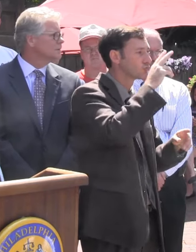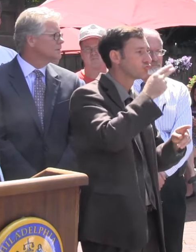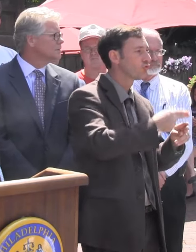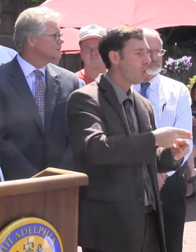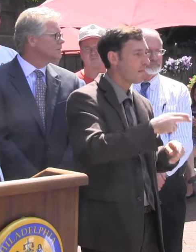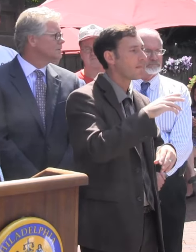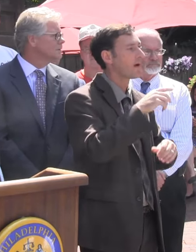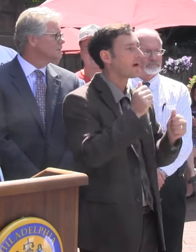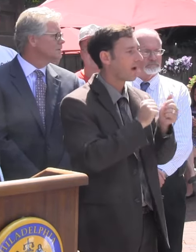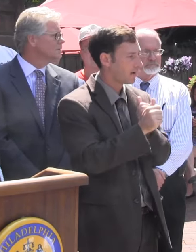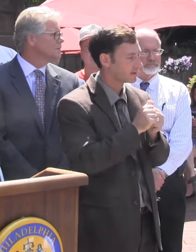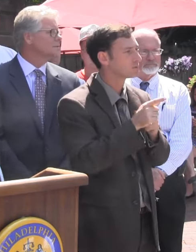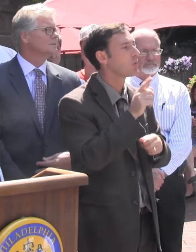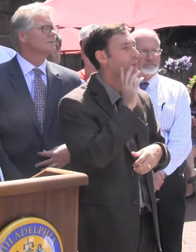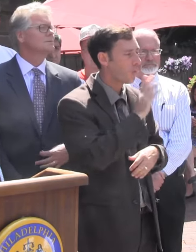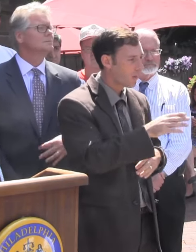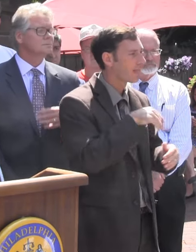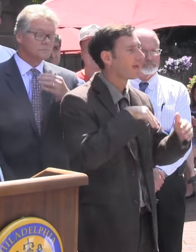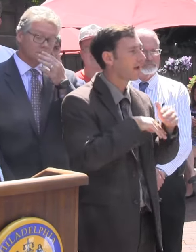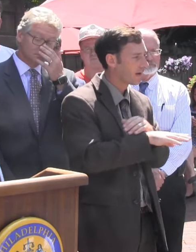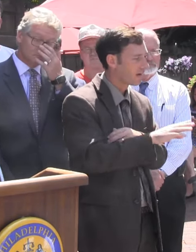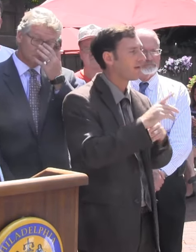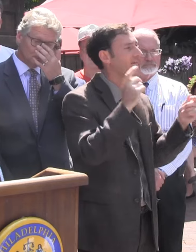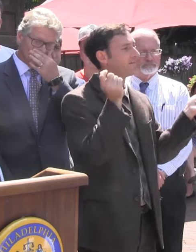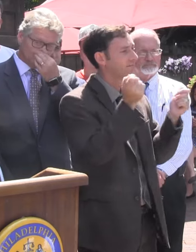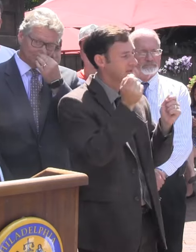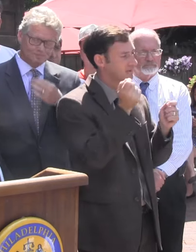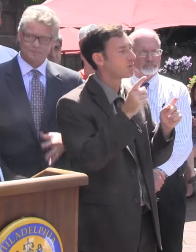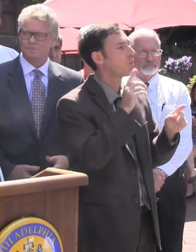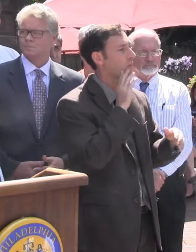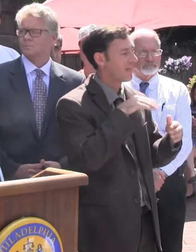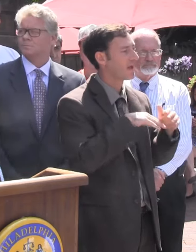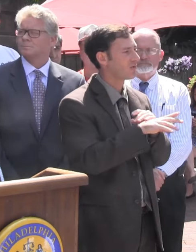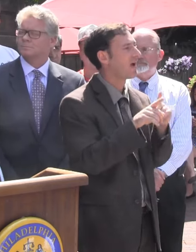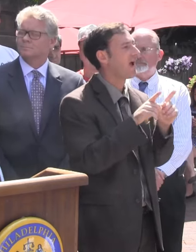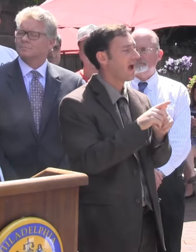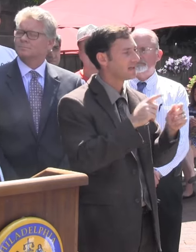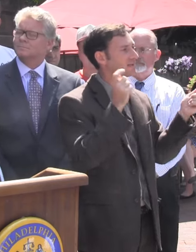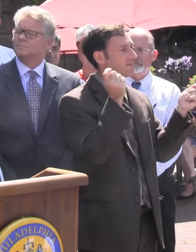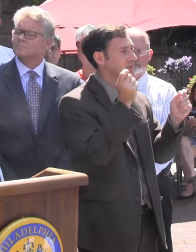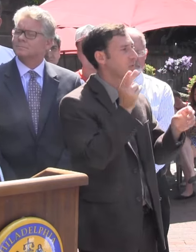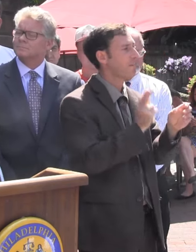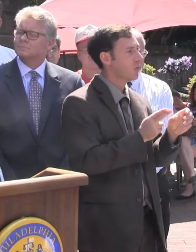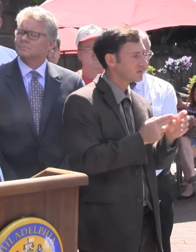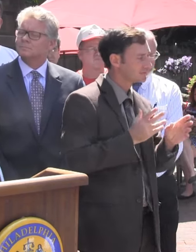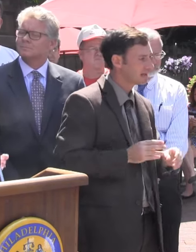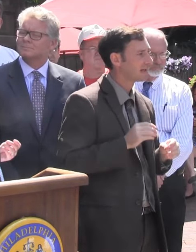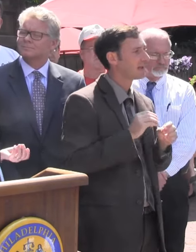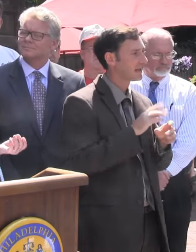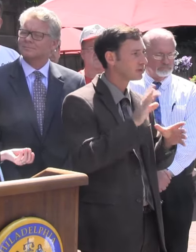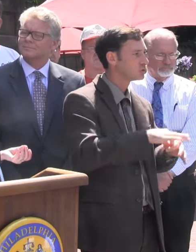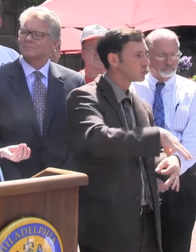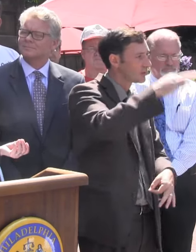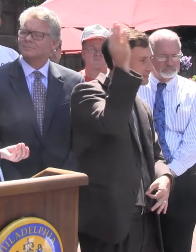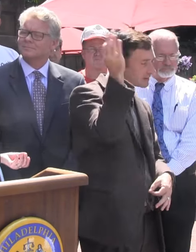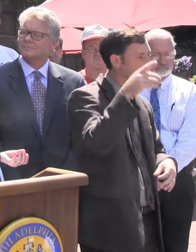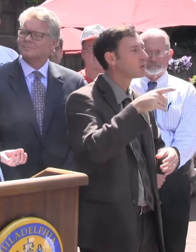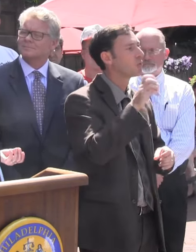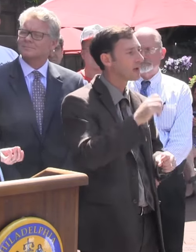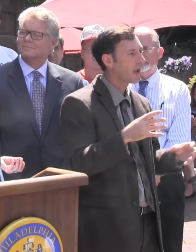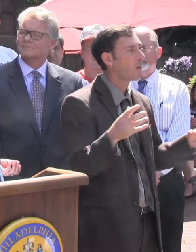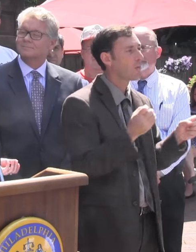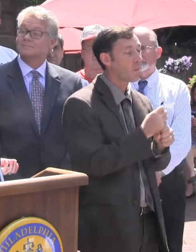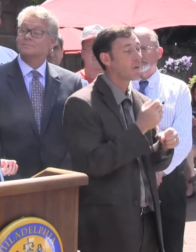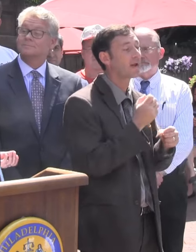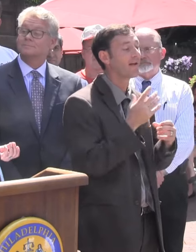you will enter as a festival participant into a sweepstakes, and you can win a family vacation